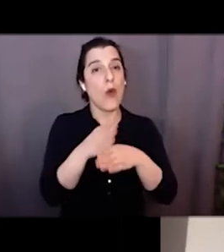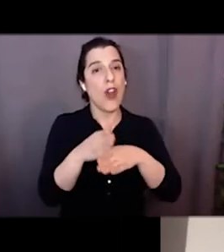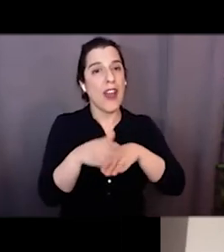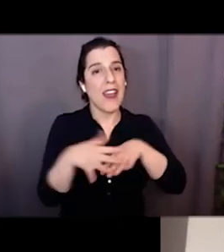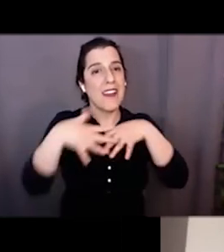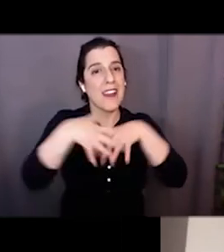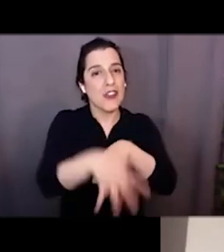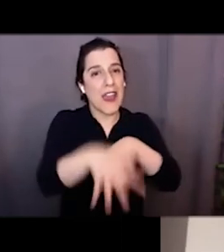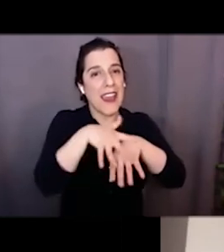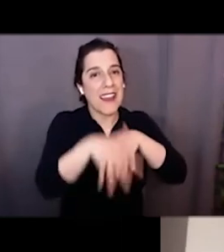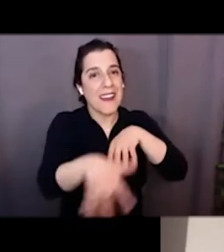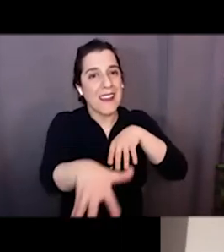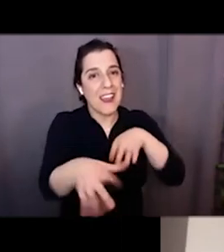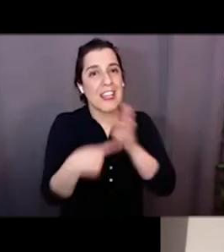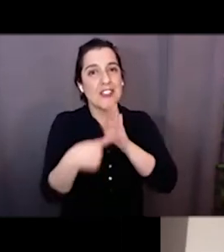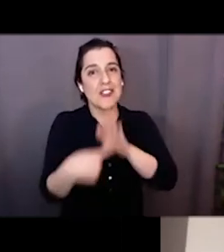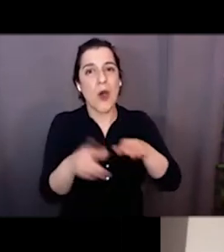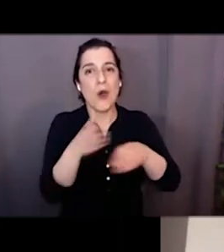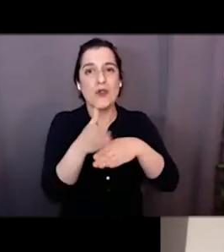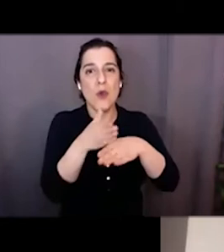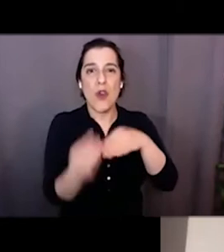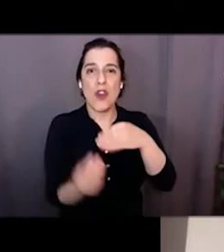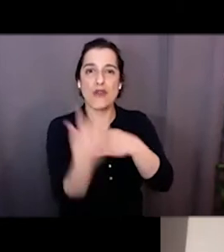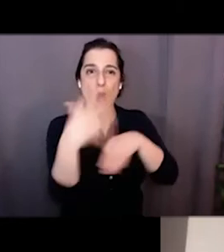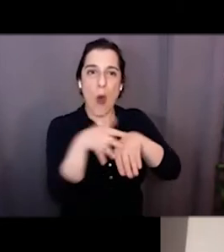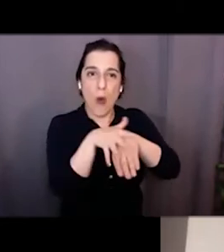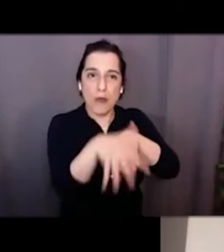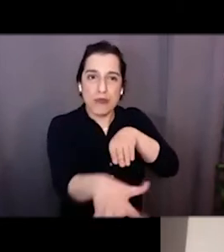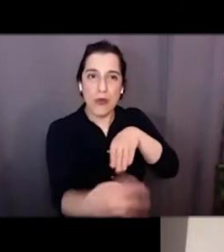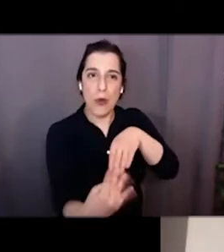which shows the direction of a woods growth or the tree's growth.